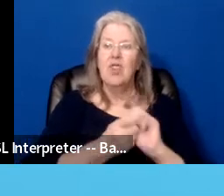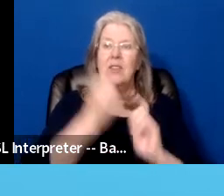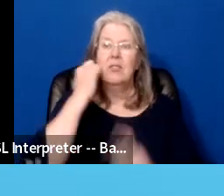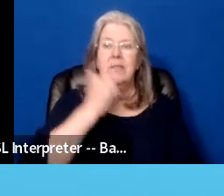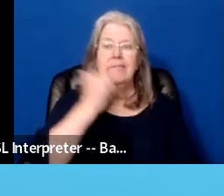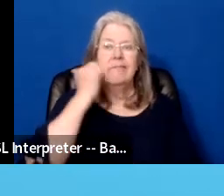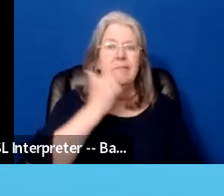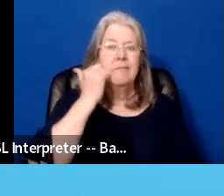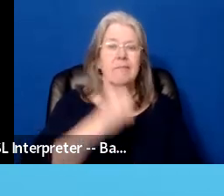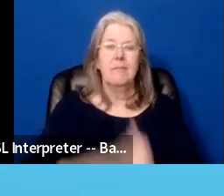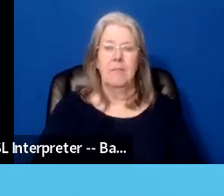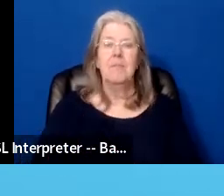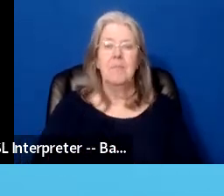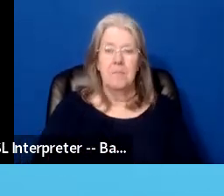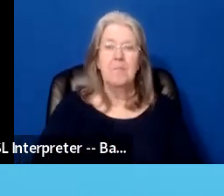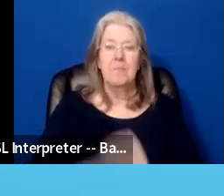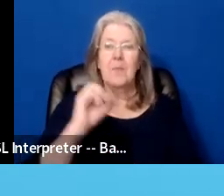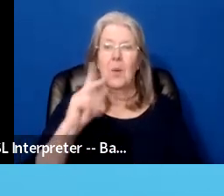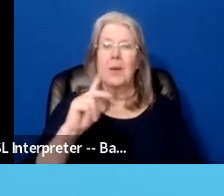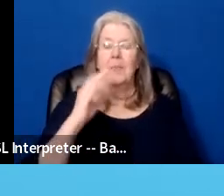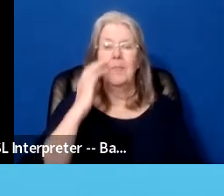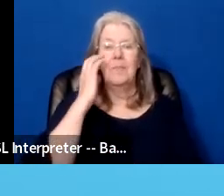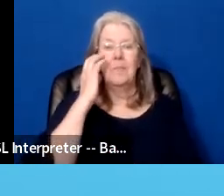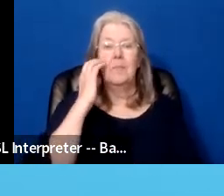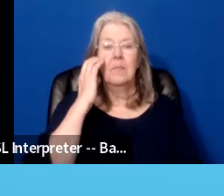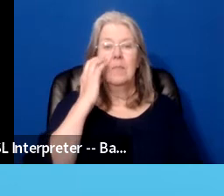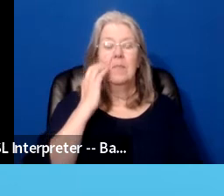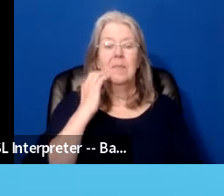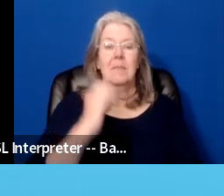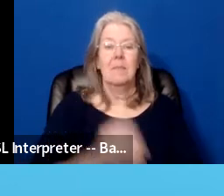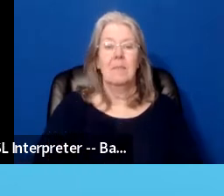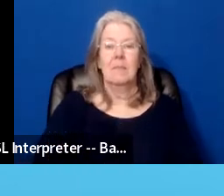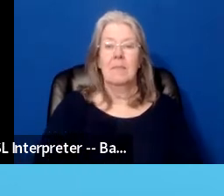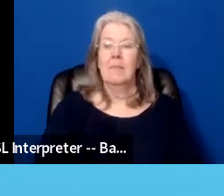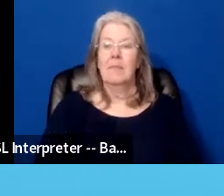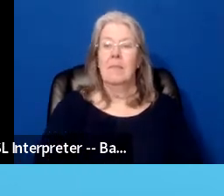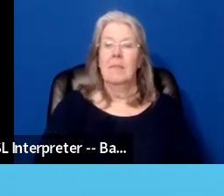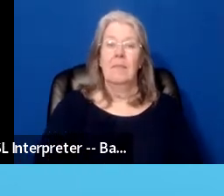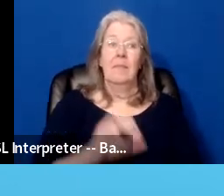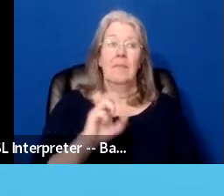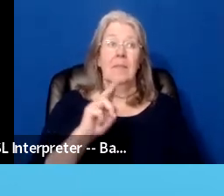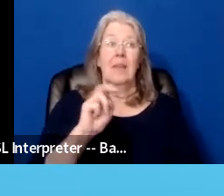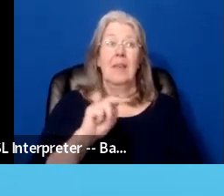Matt: Great. This one seems like they have a little sense of humor, even though I continue to mask because